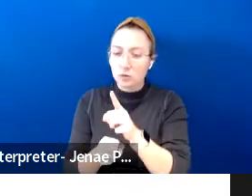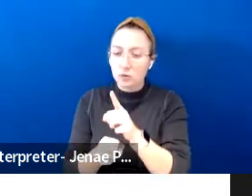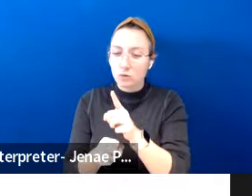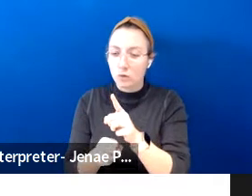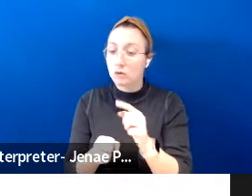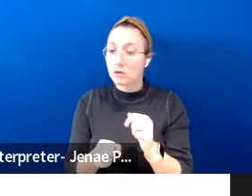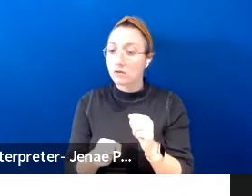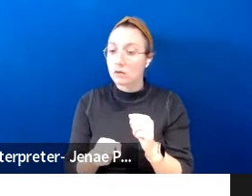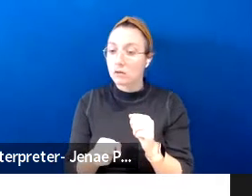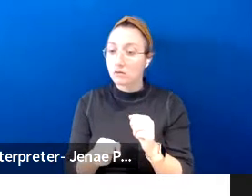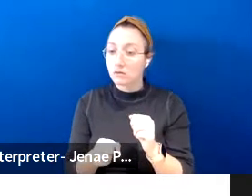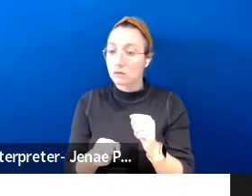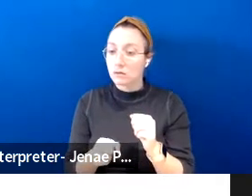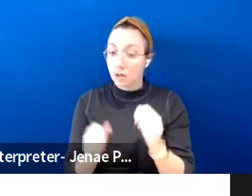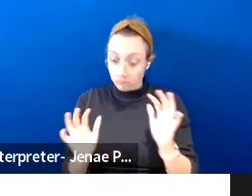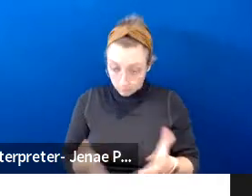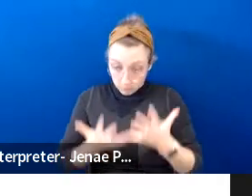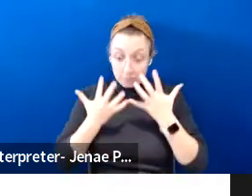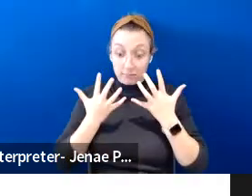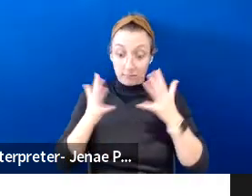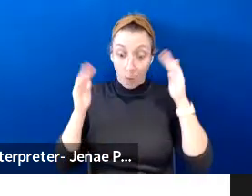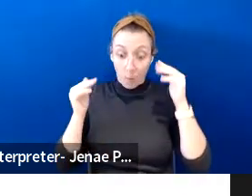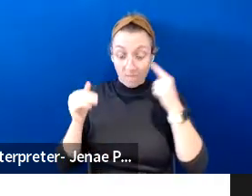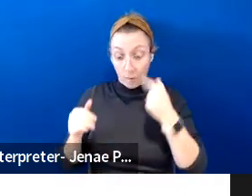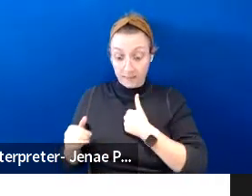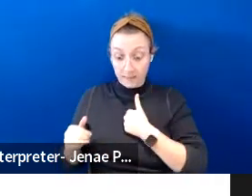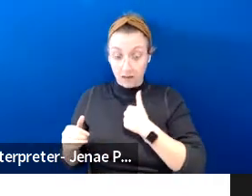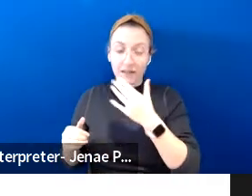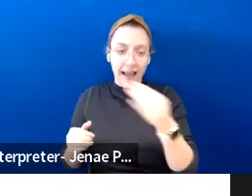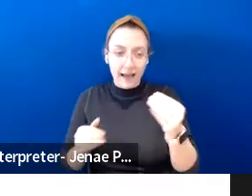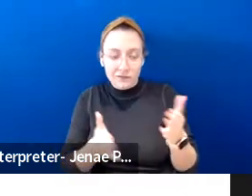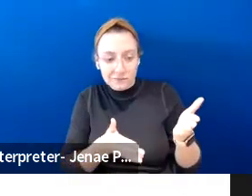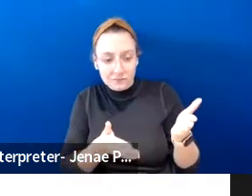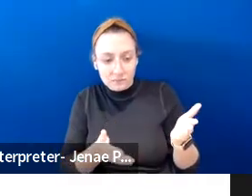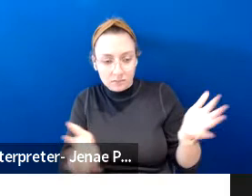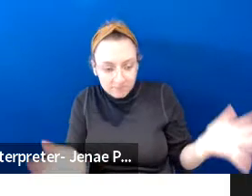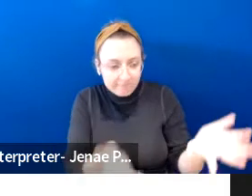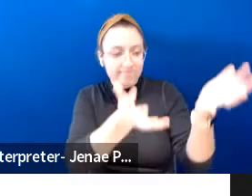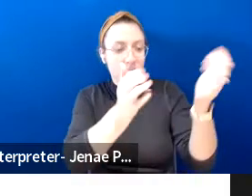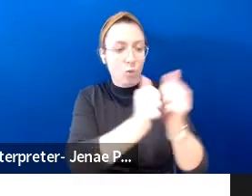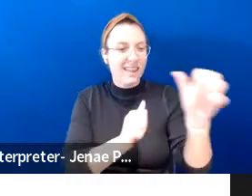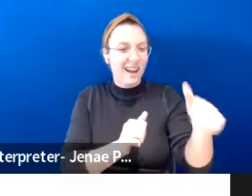fostering hope for ourselves but also passing that along to our students or whoever we work with in our capacity on campus,